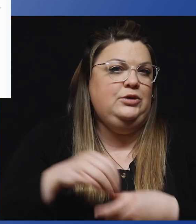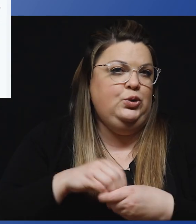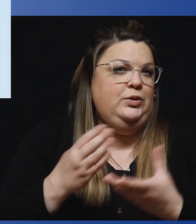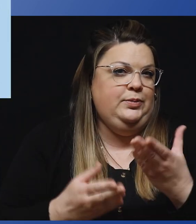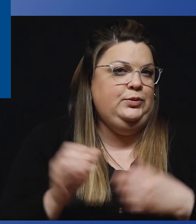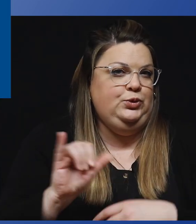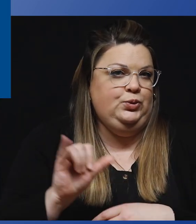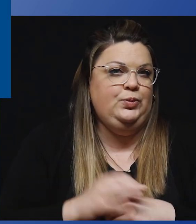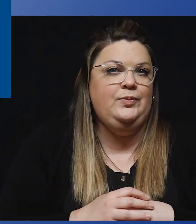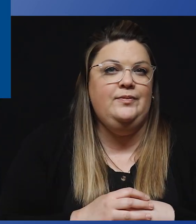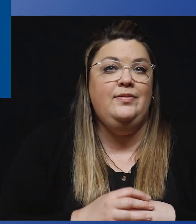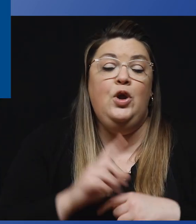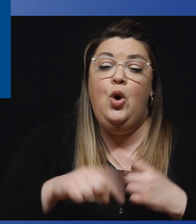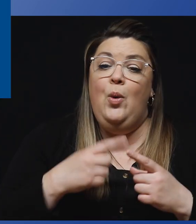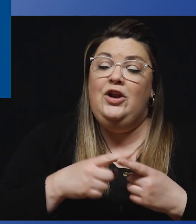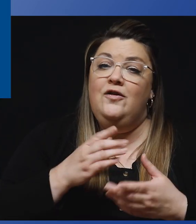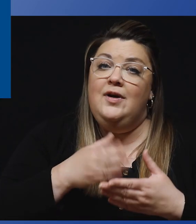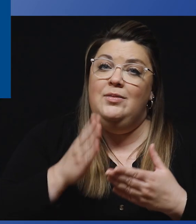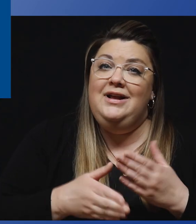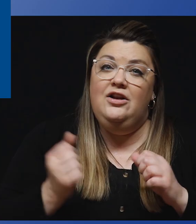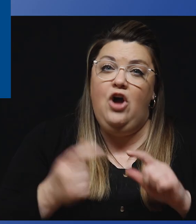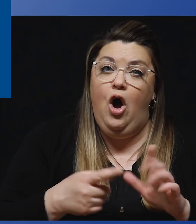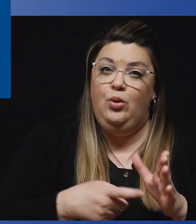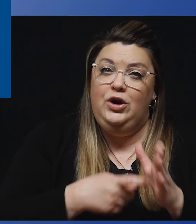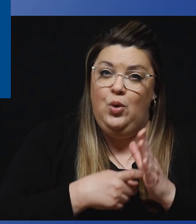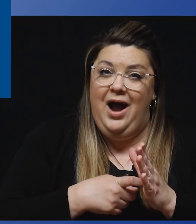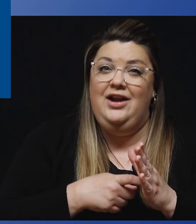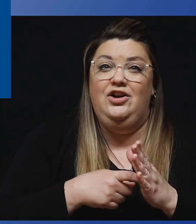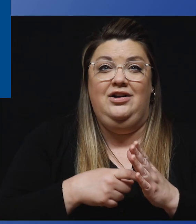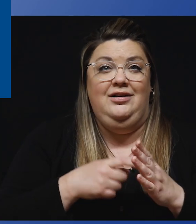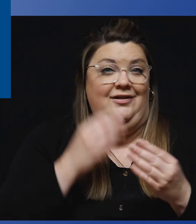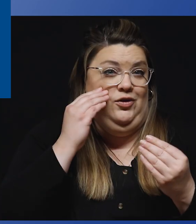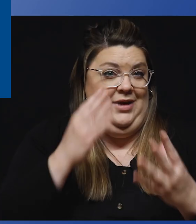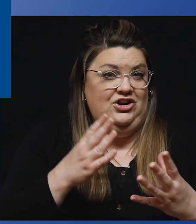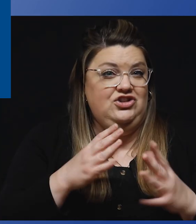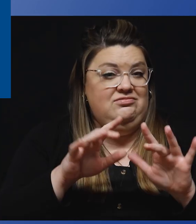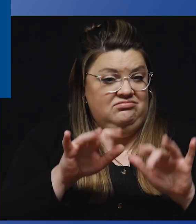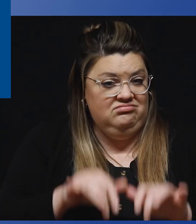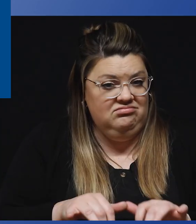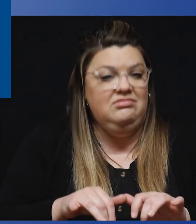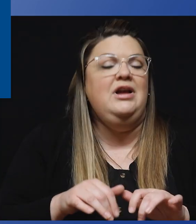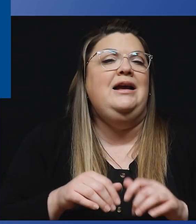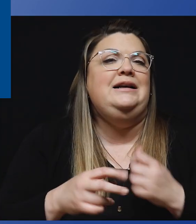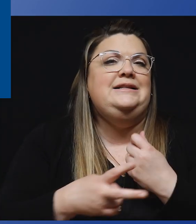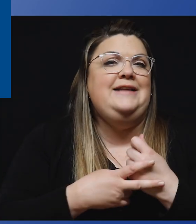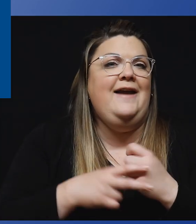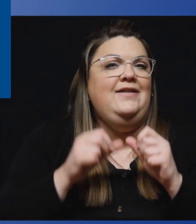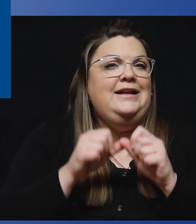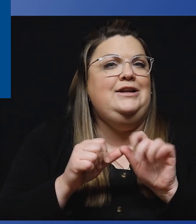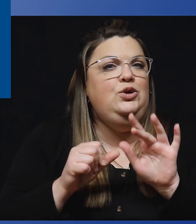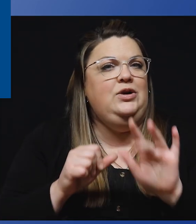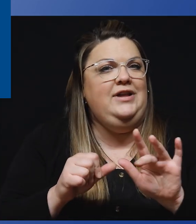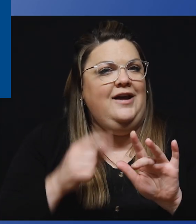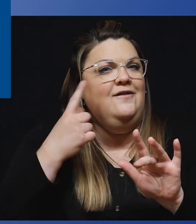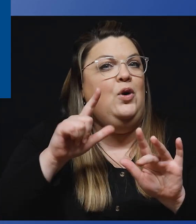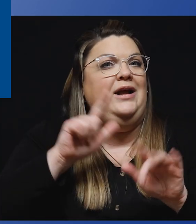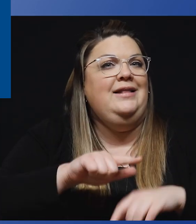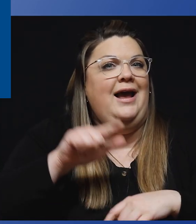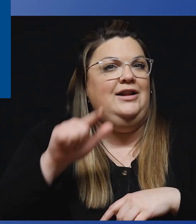Once you've completed all of the required fields, please click Save and Continue to proceed to the Landlord Information tab.